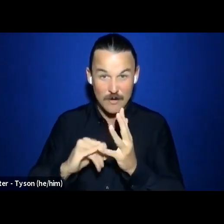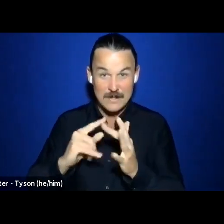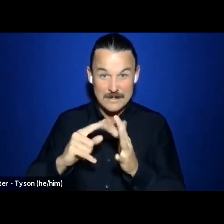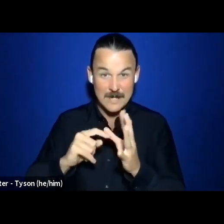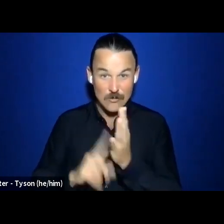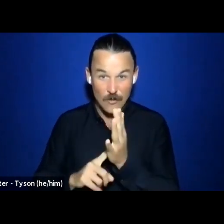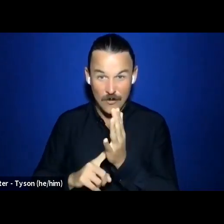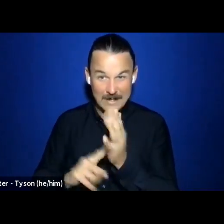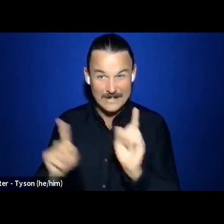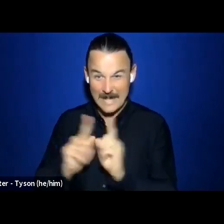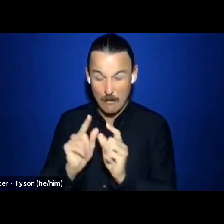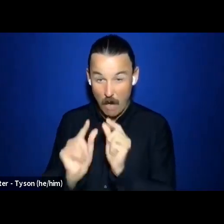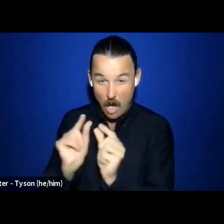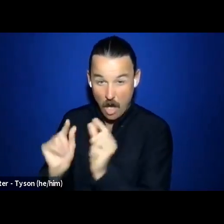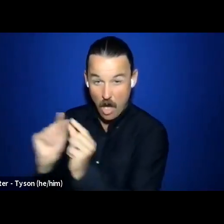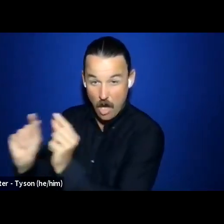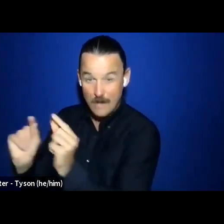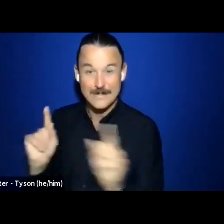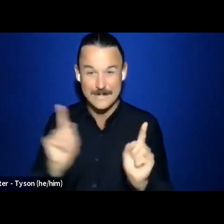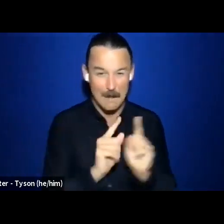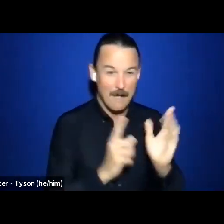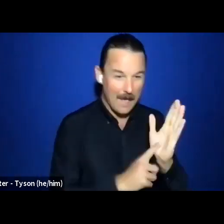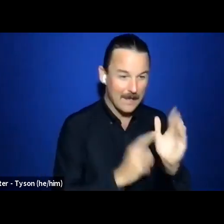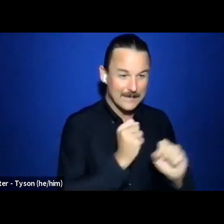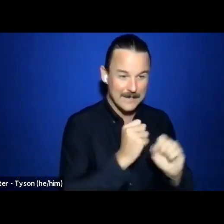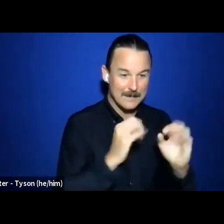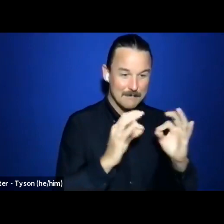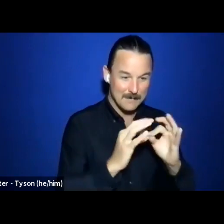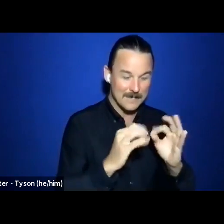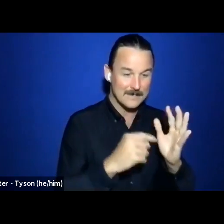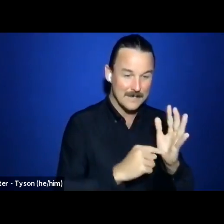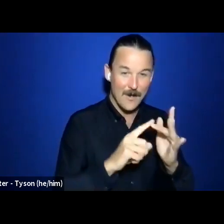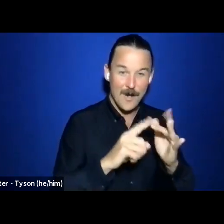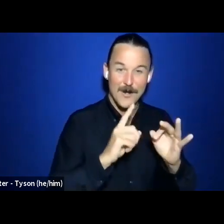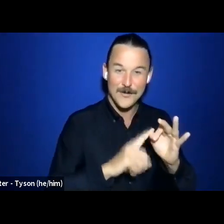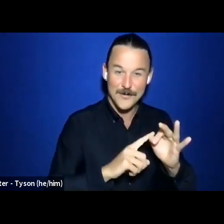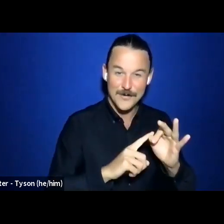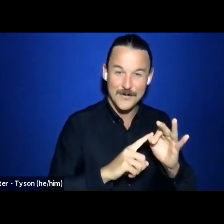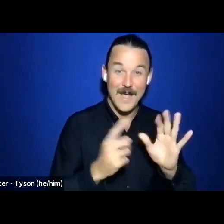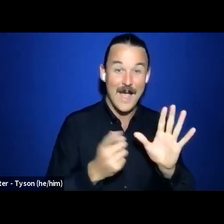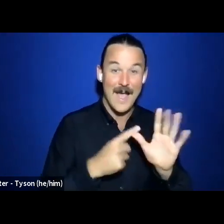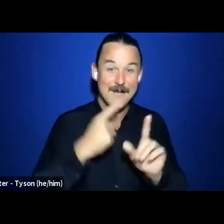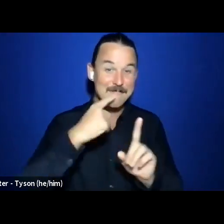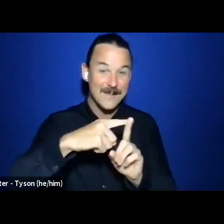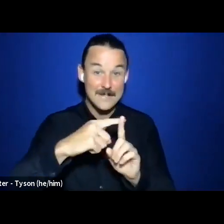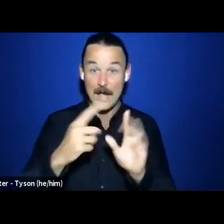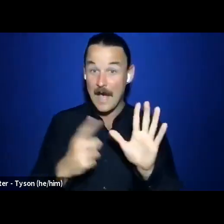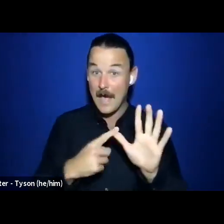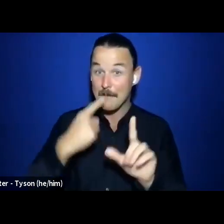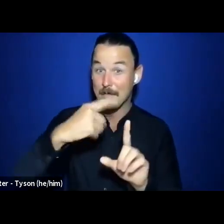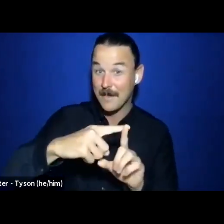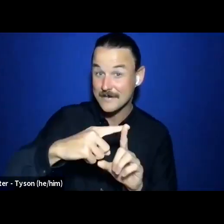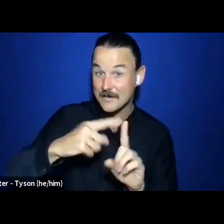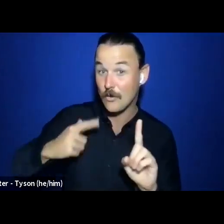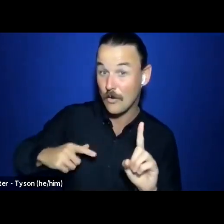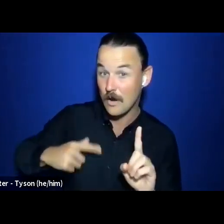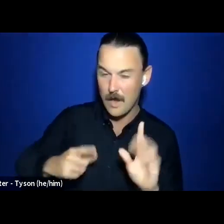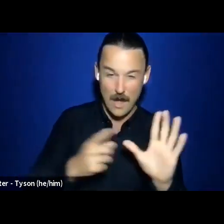number of syllables, as LG number of syllables, as LGBT IQ. And then you simply add an And then you simply add an A plus Because, as this room